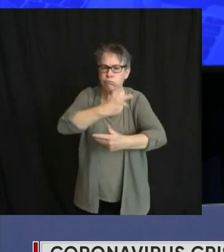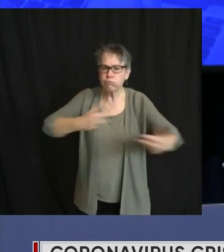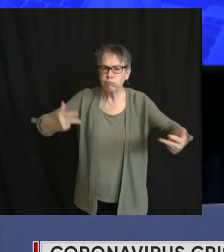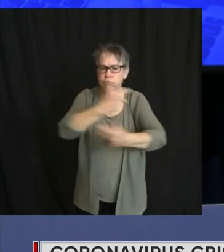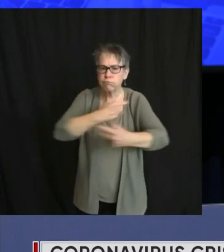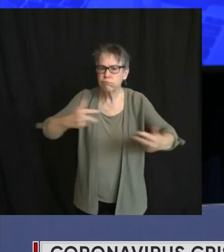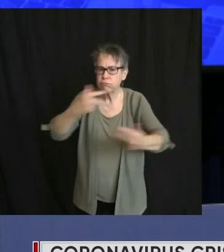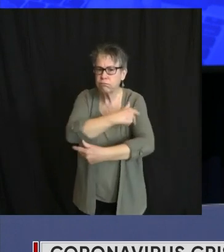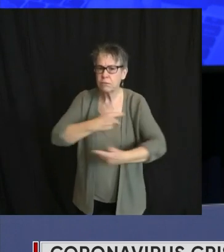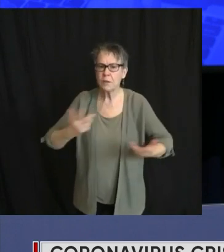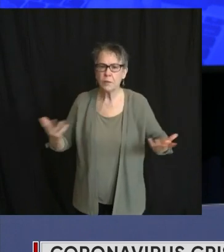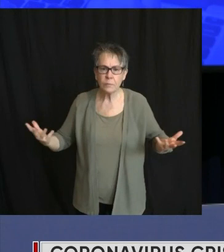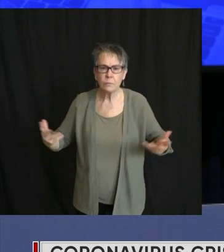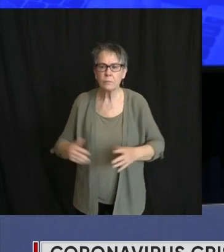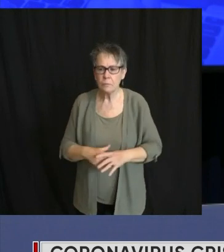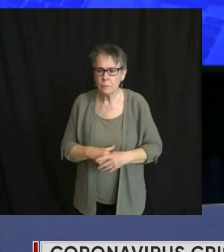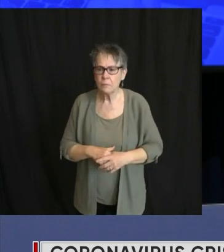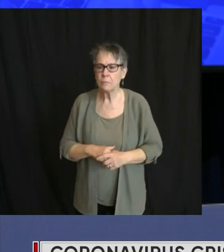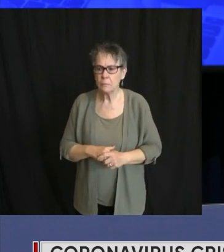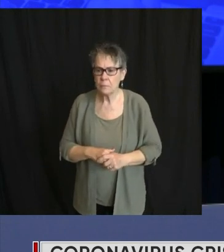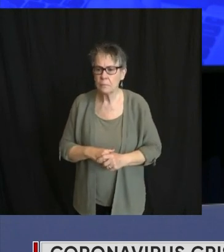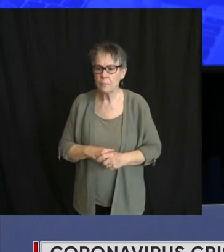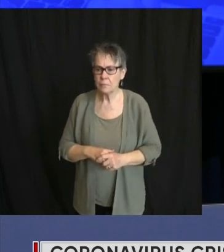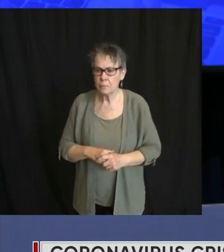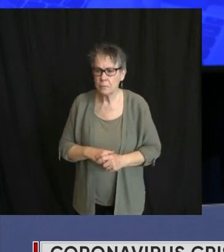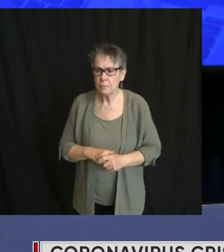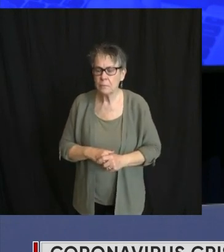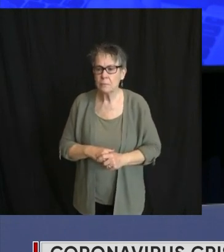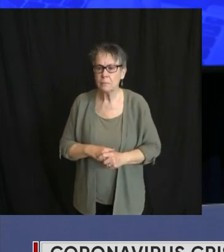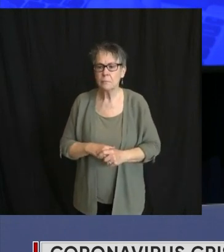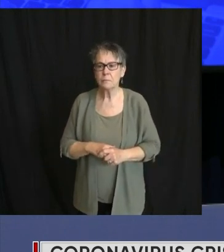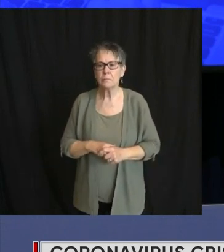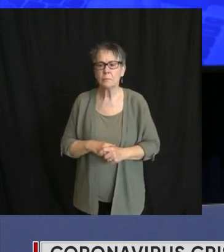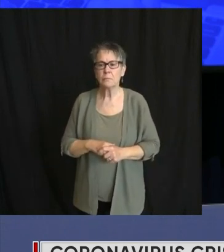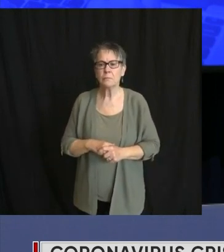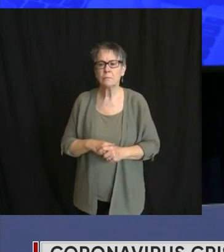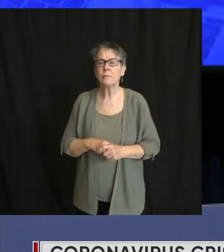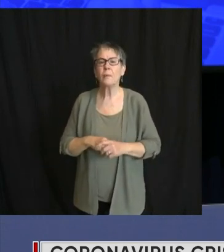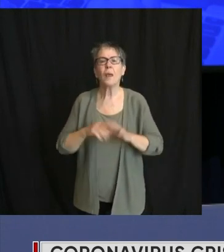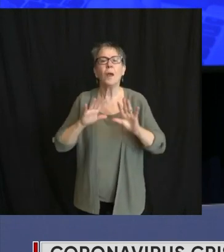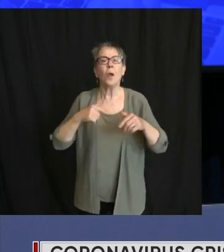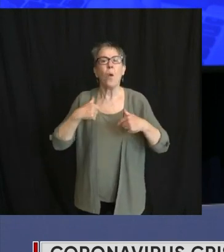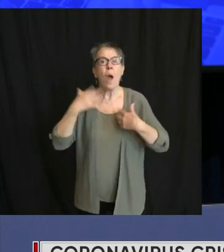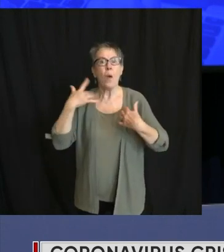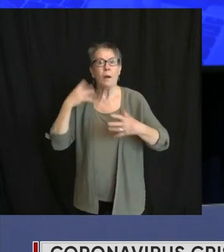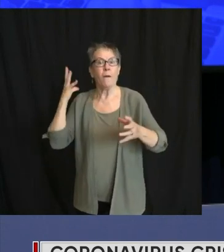THOSE PROTESTERS. WE ARE DOING IT BOTH WITH PUBLIC SAFETY AND PUBLIC HEALTH